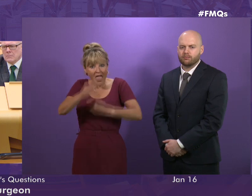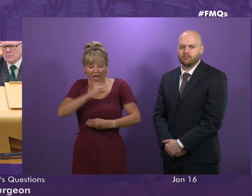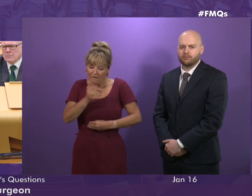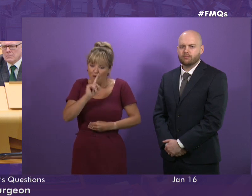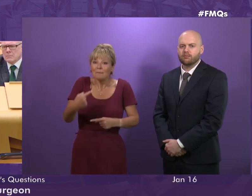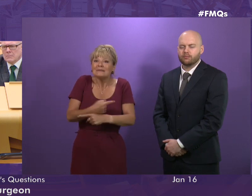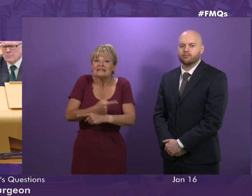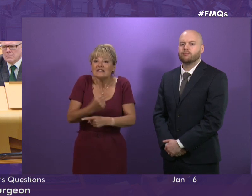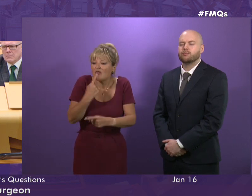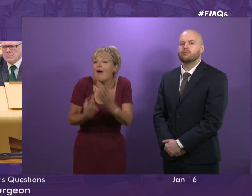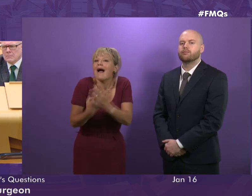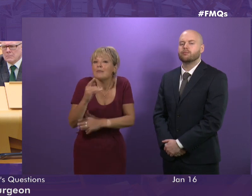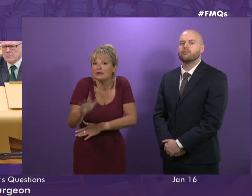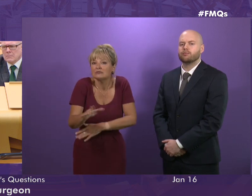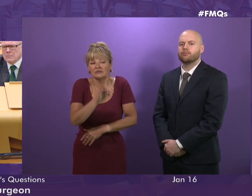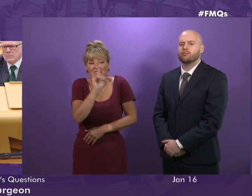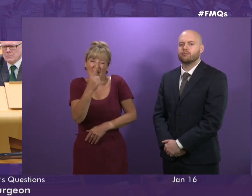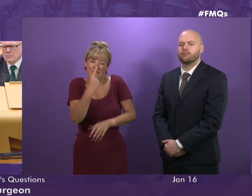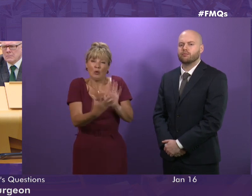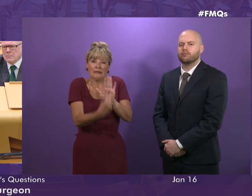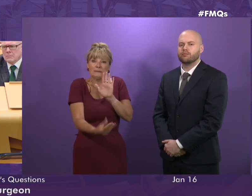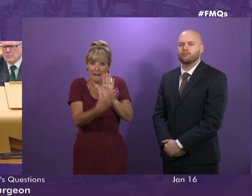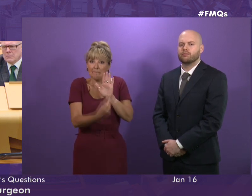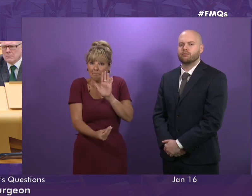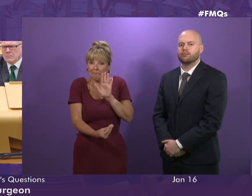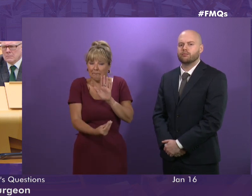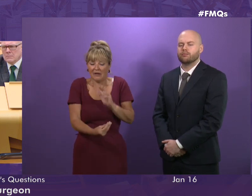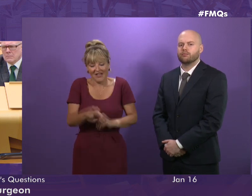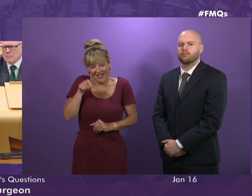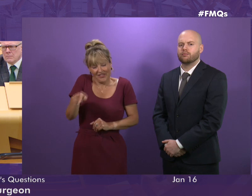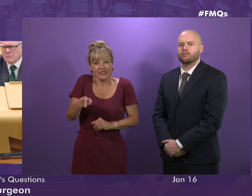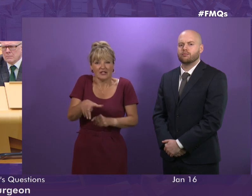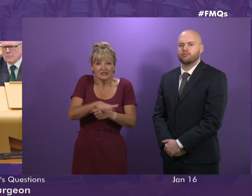Legislation has been referred to in relation to the circumstances of that case, in which